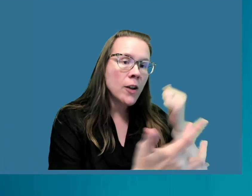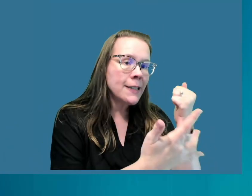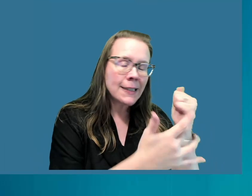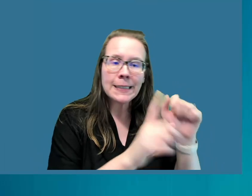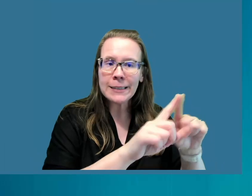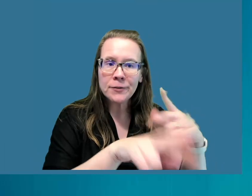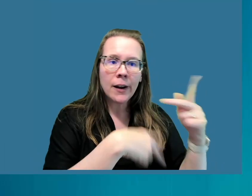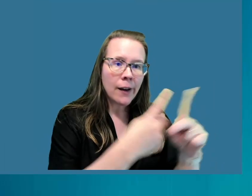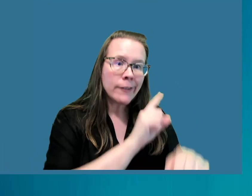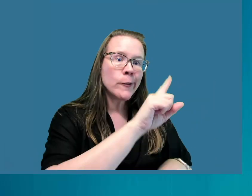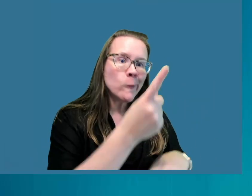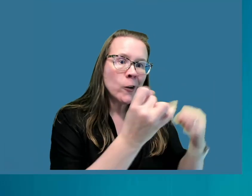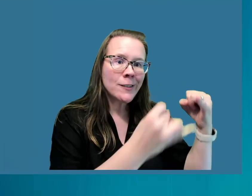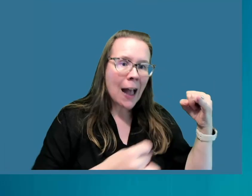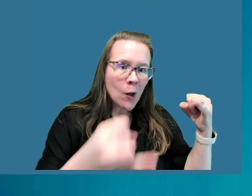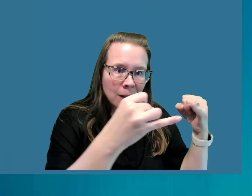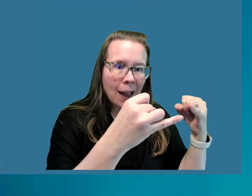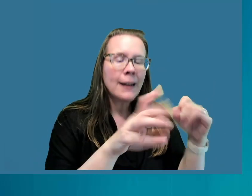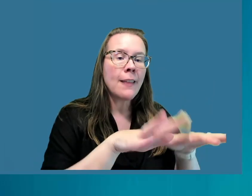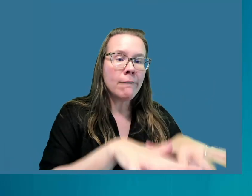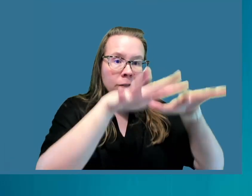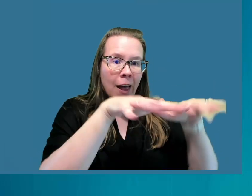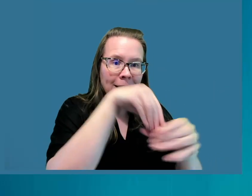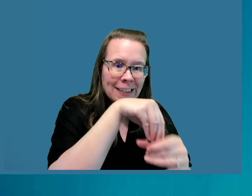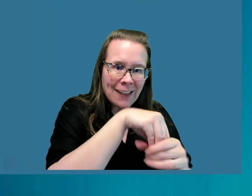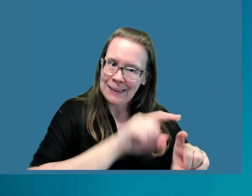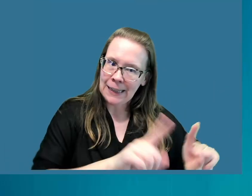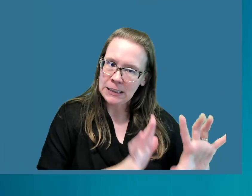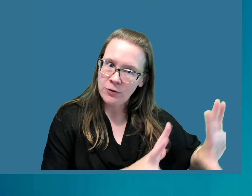Now there are other techniques you--where you can have one consistency for outlining and one